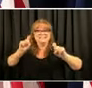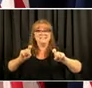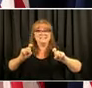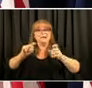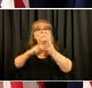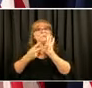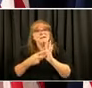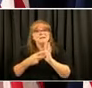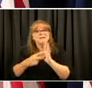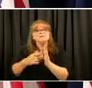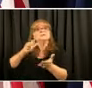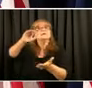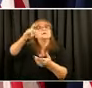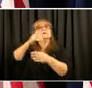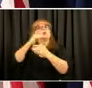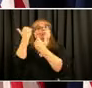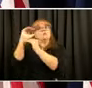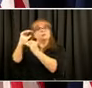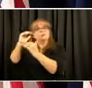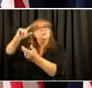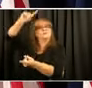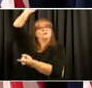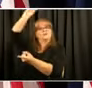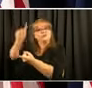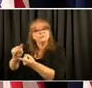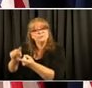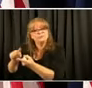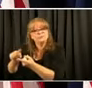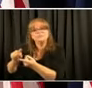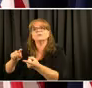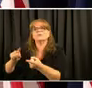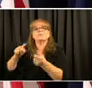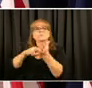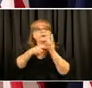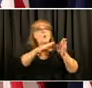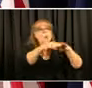tracing the quicker things return to normal so i mean the best thing that anybody can do if you